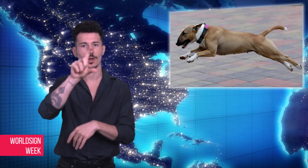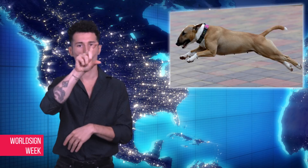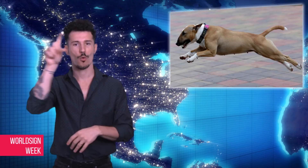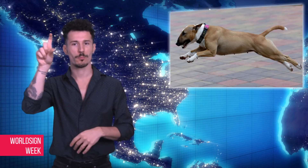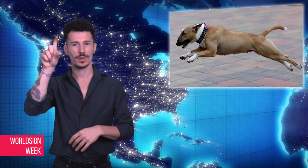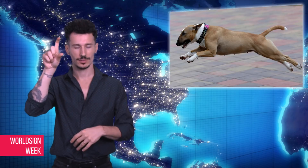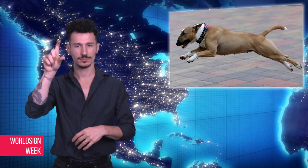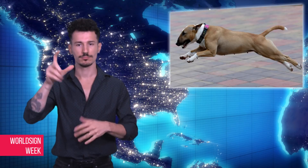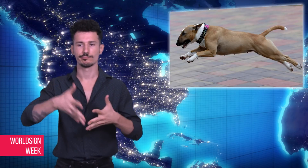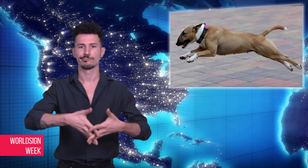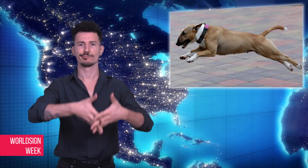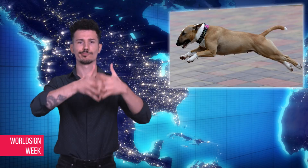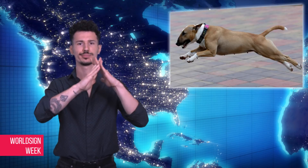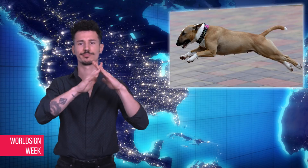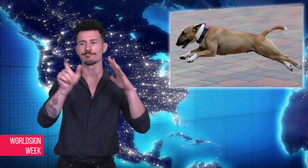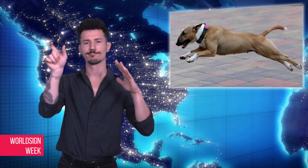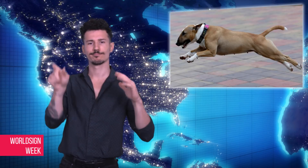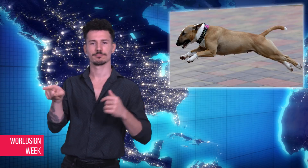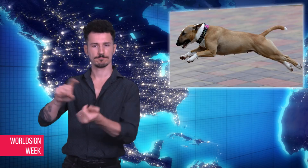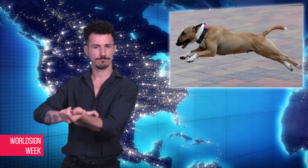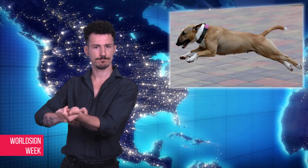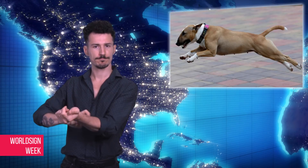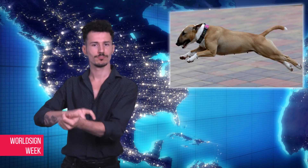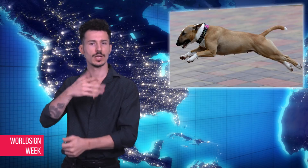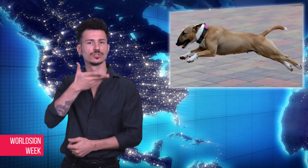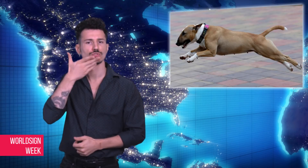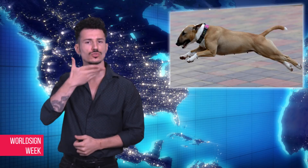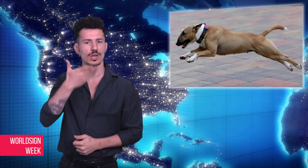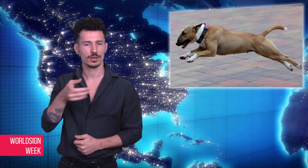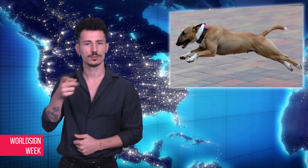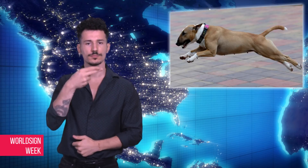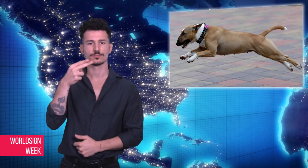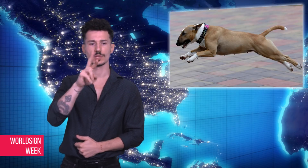Actijoy, a company founded by Czech